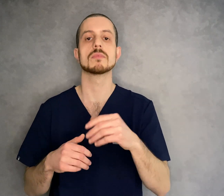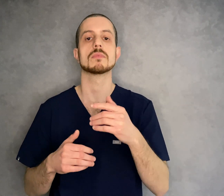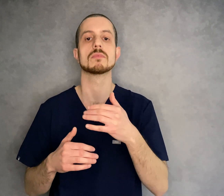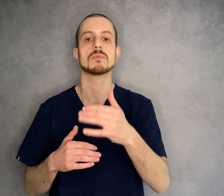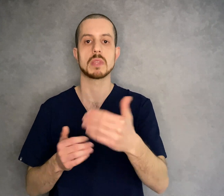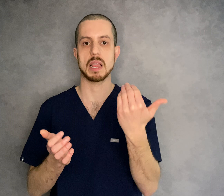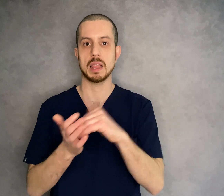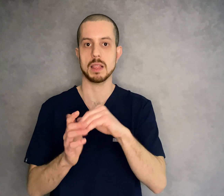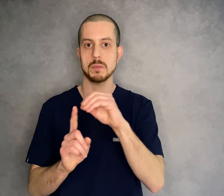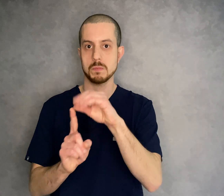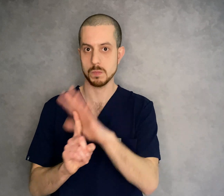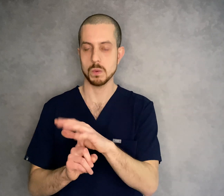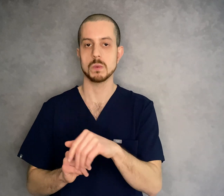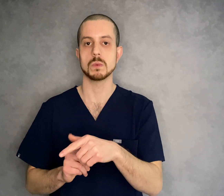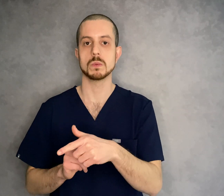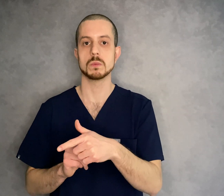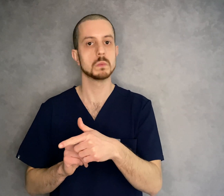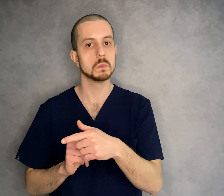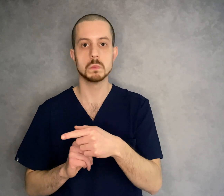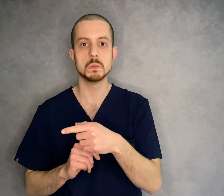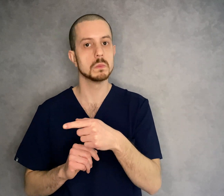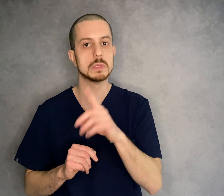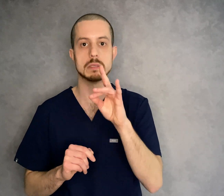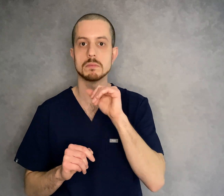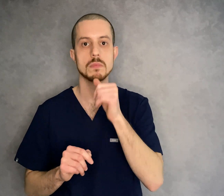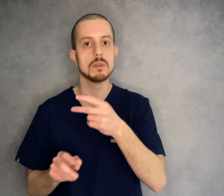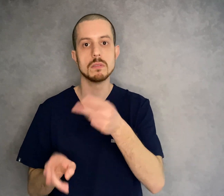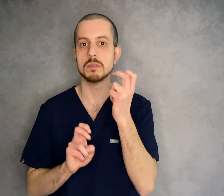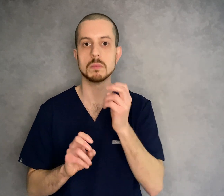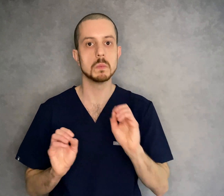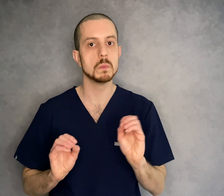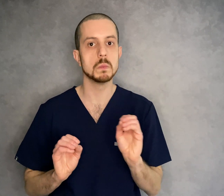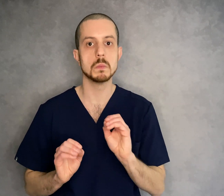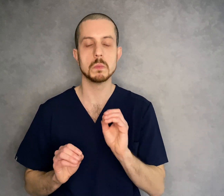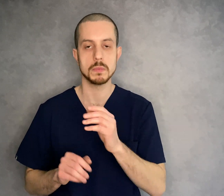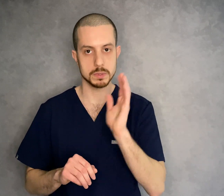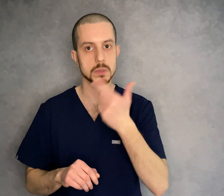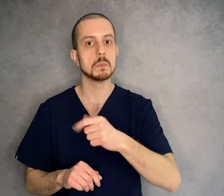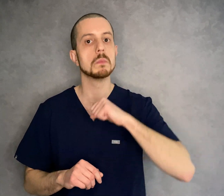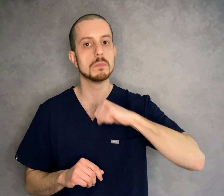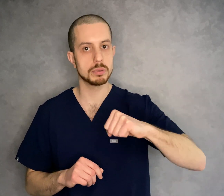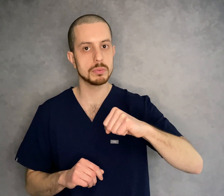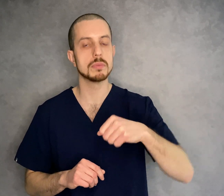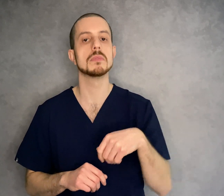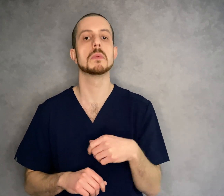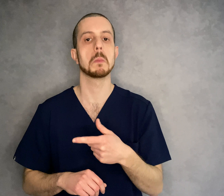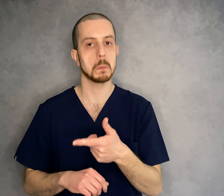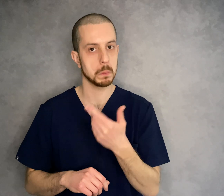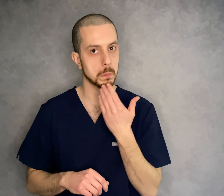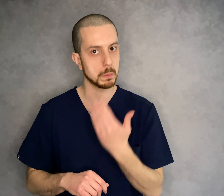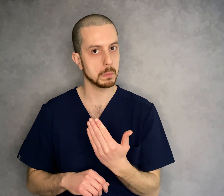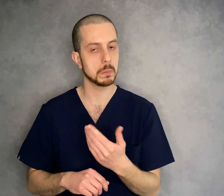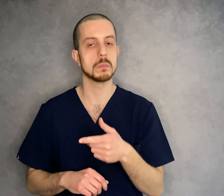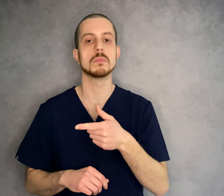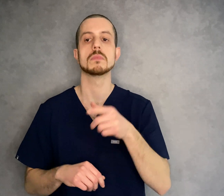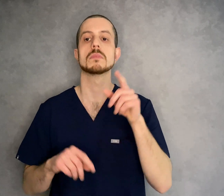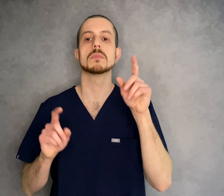They were exposed again and did not get sick. It appears they became resistant to the virus. That's good!